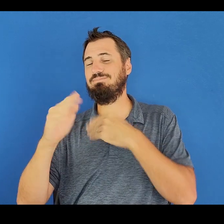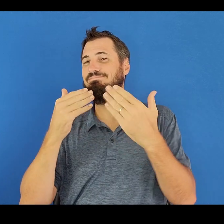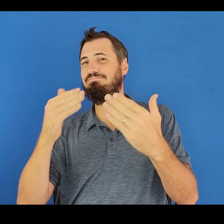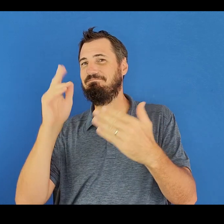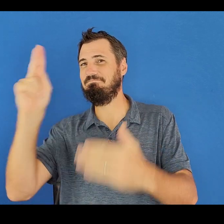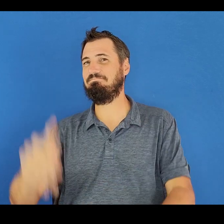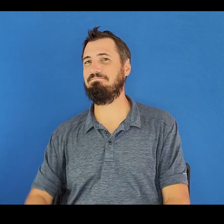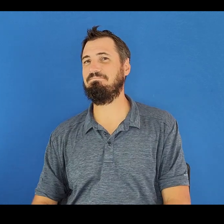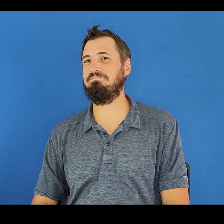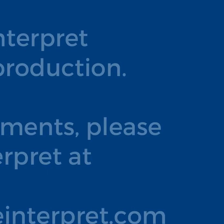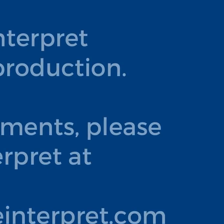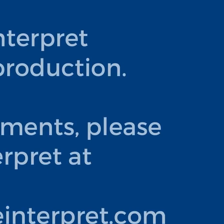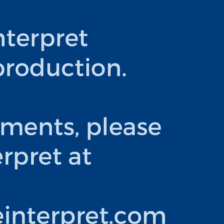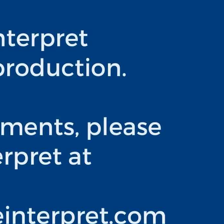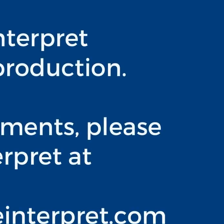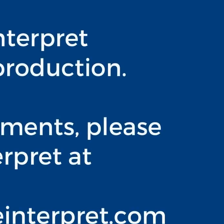Mahalo, Kauai!